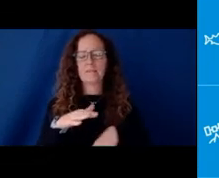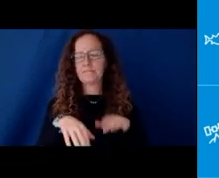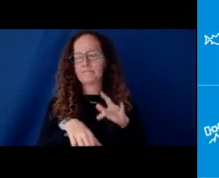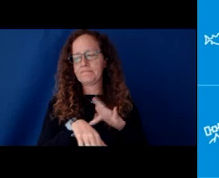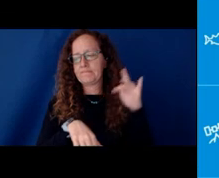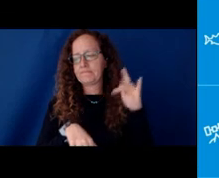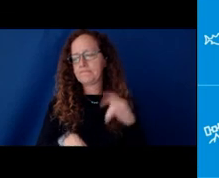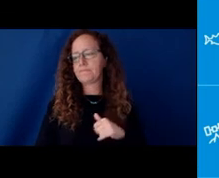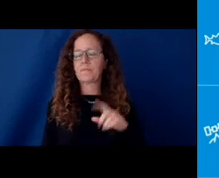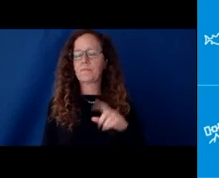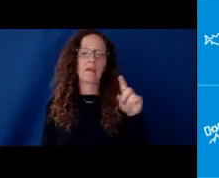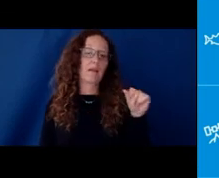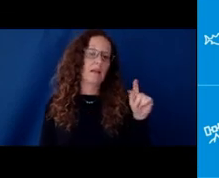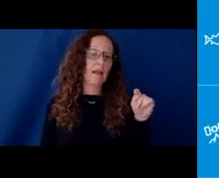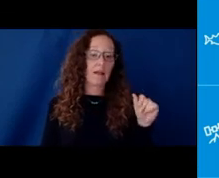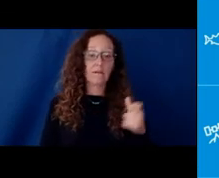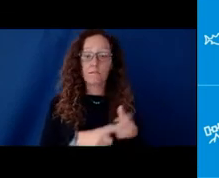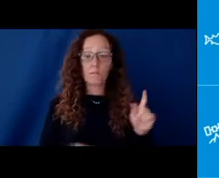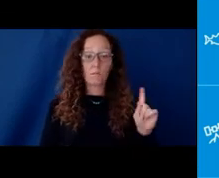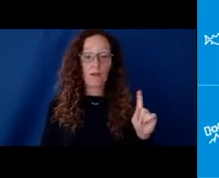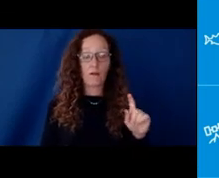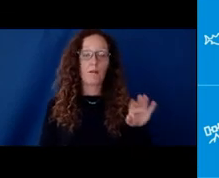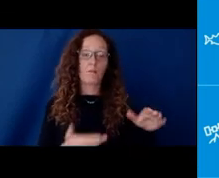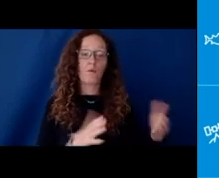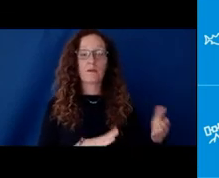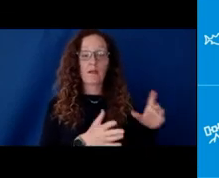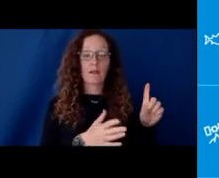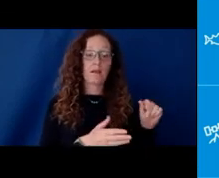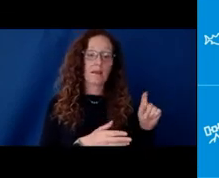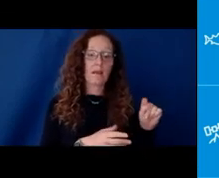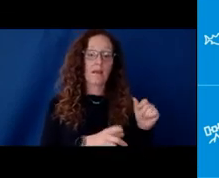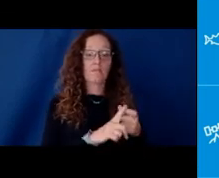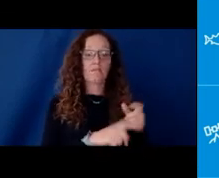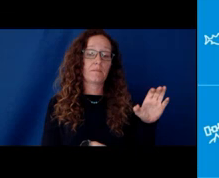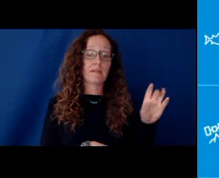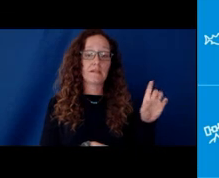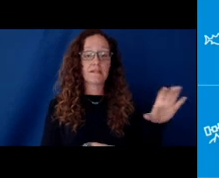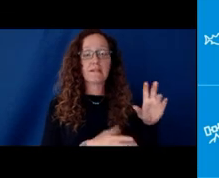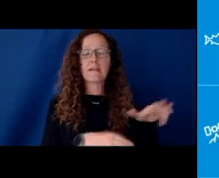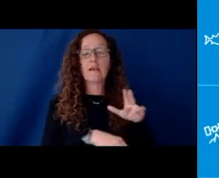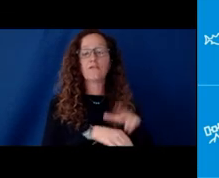we use mortality data from CDC's National Vital Statistics System. Weather data came